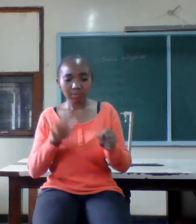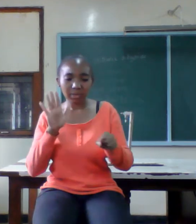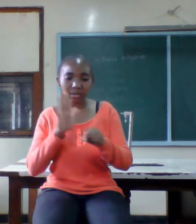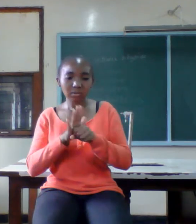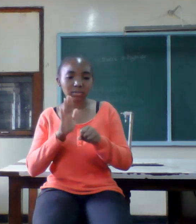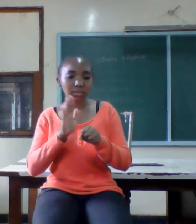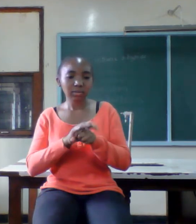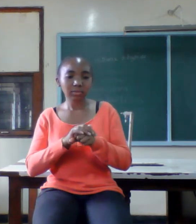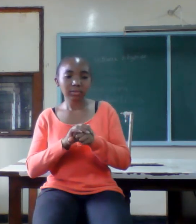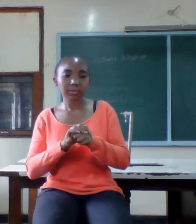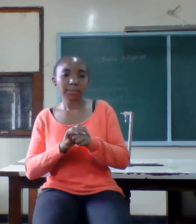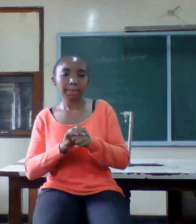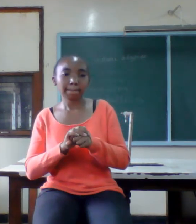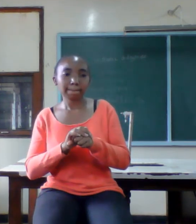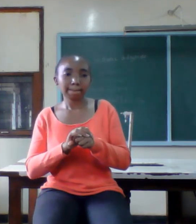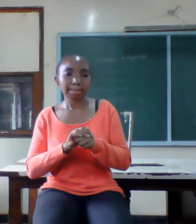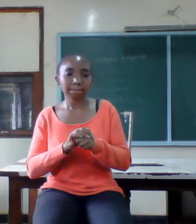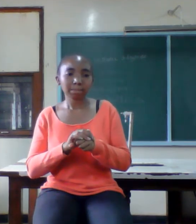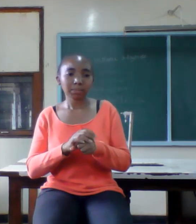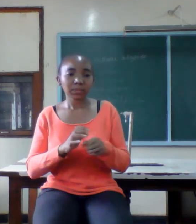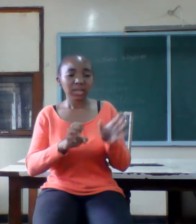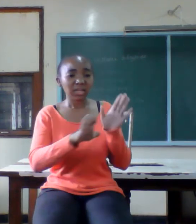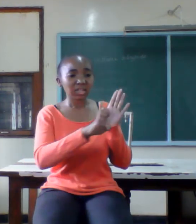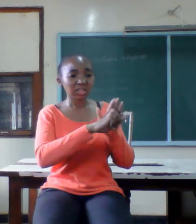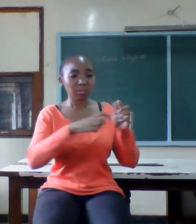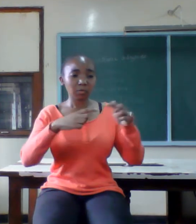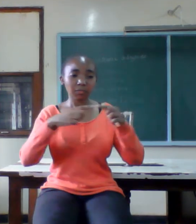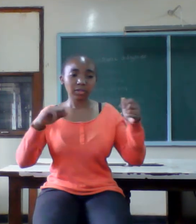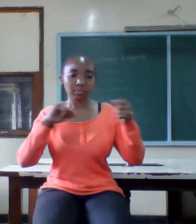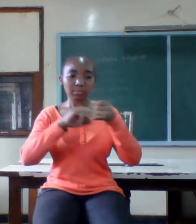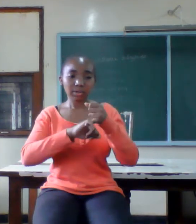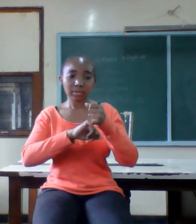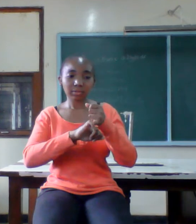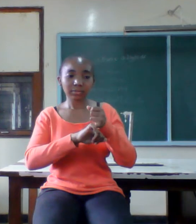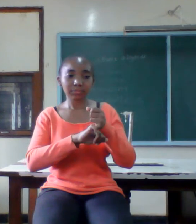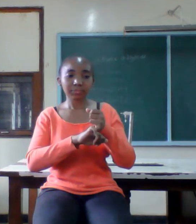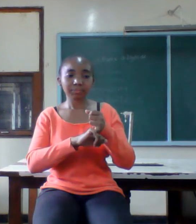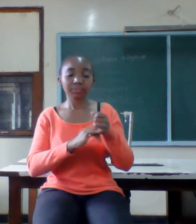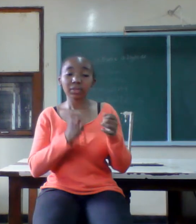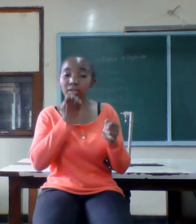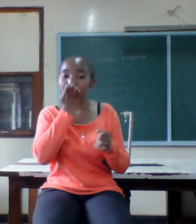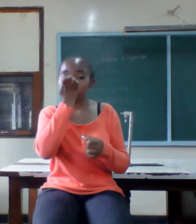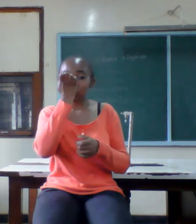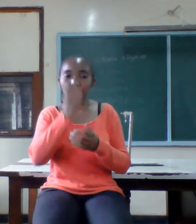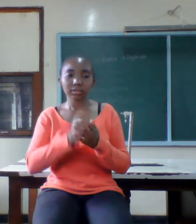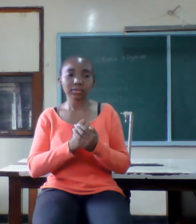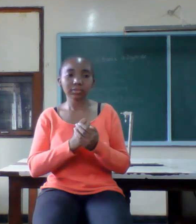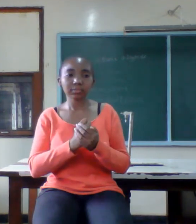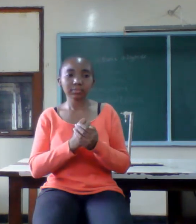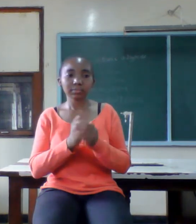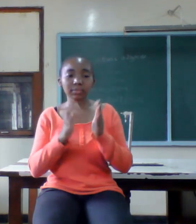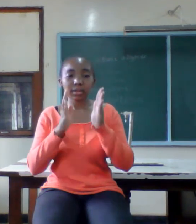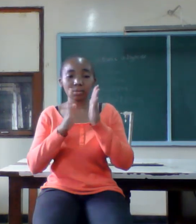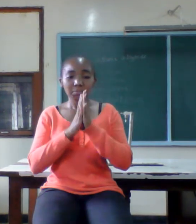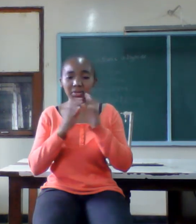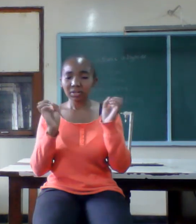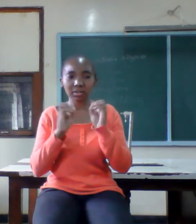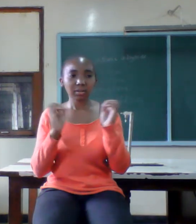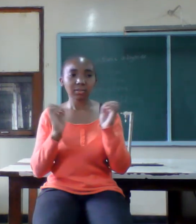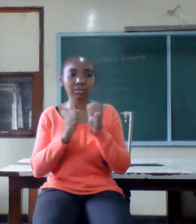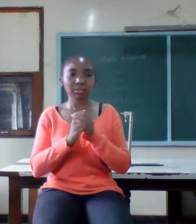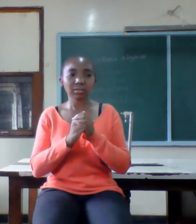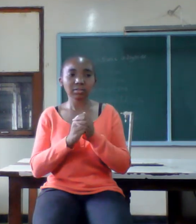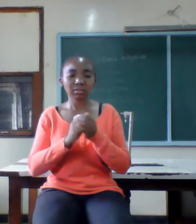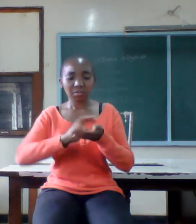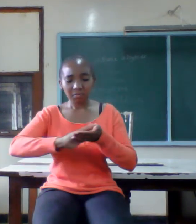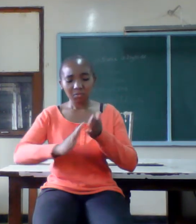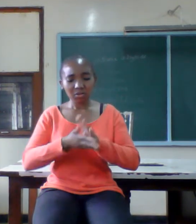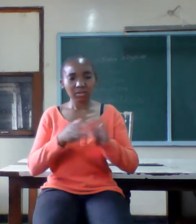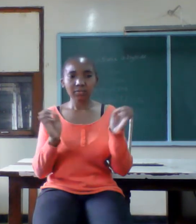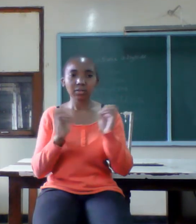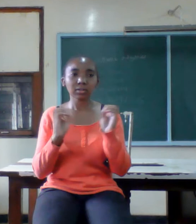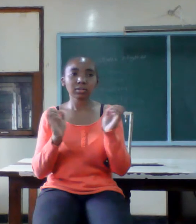enemies of marriage some enemies of marriage are ignorance prayerlessness unforgiveness that party